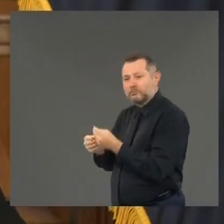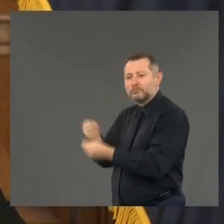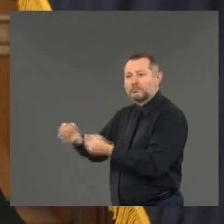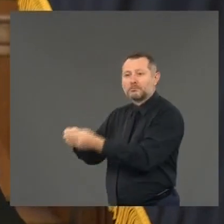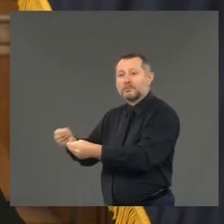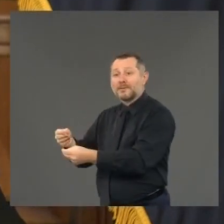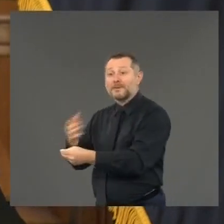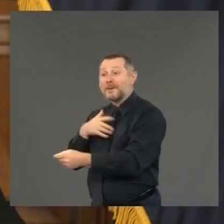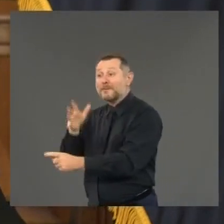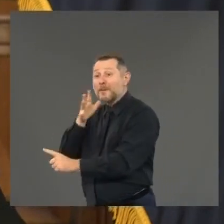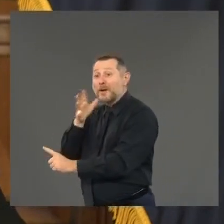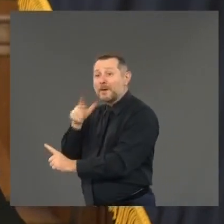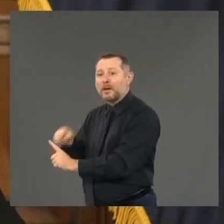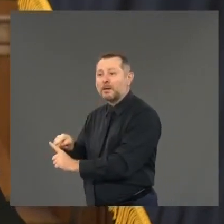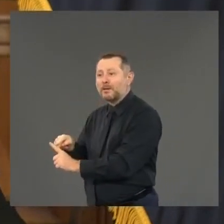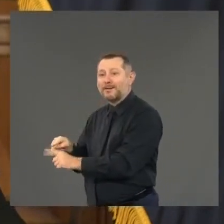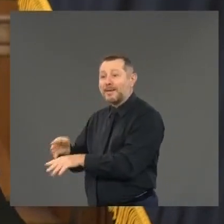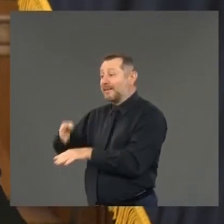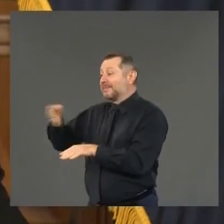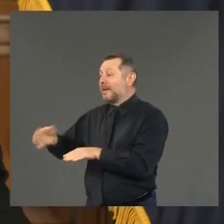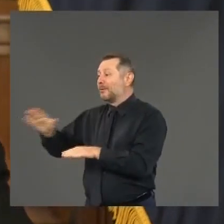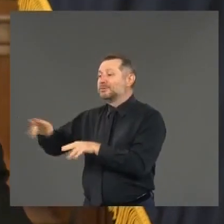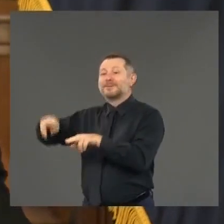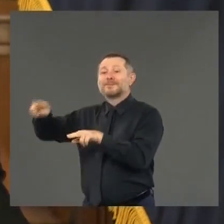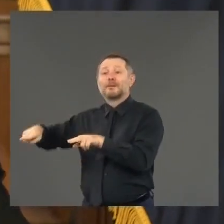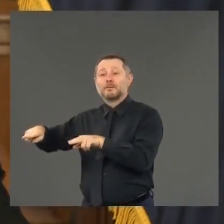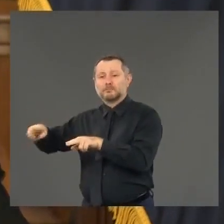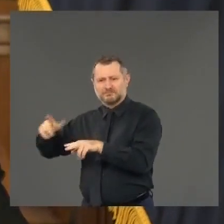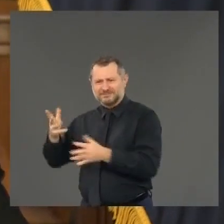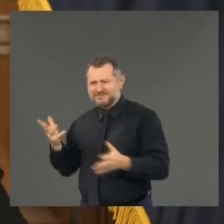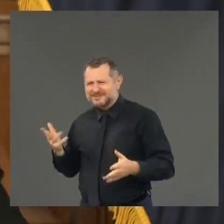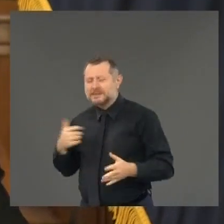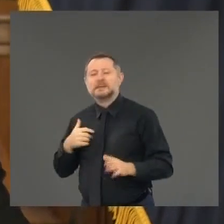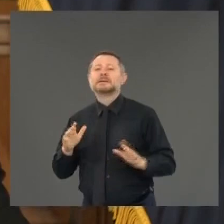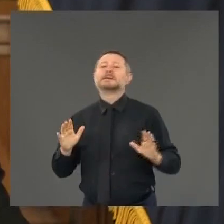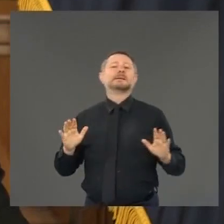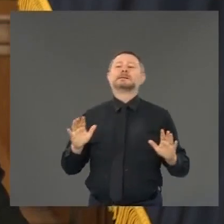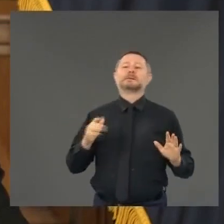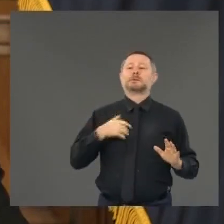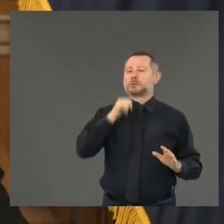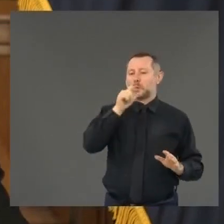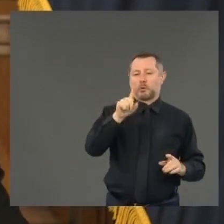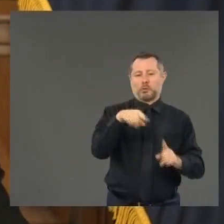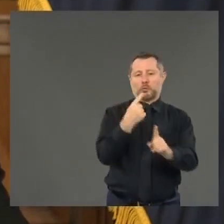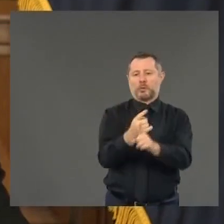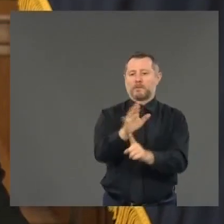MOTHER AND BRING IN THE VIRUS THAT COULD AFFECT MY MOTHER WHO IS IN THE NEXT ROOM.